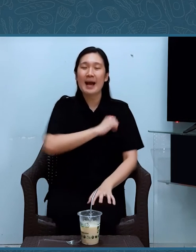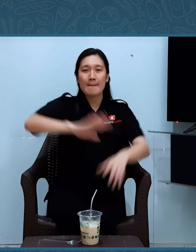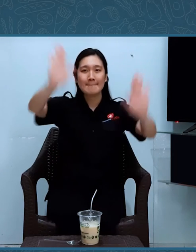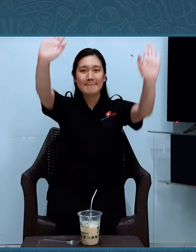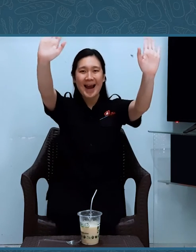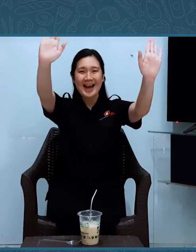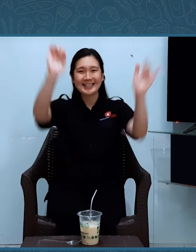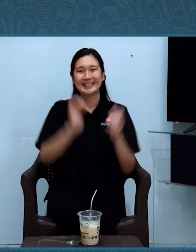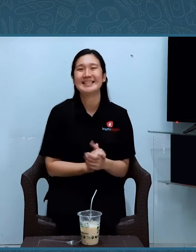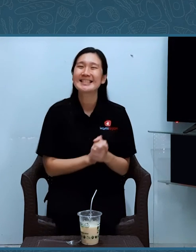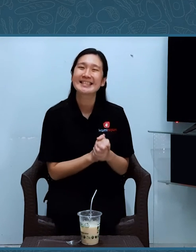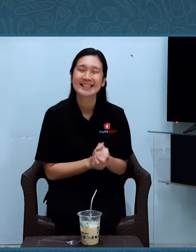Bye!